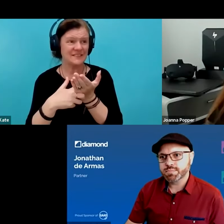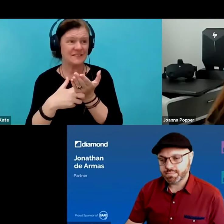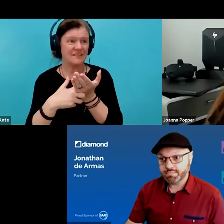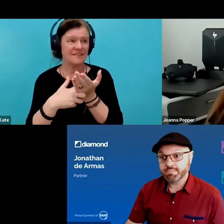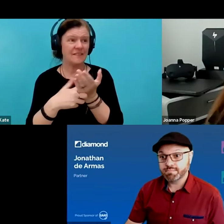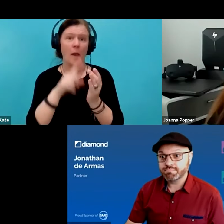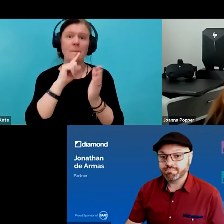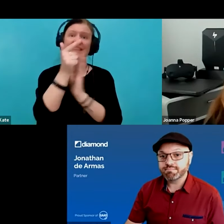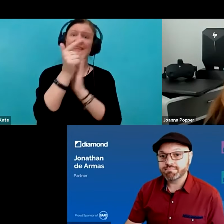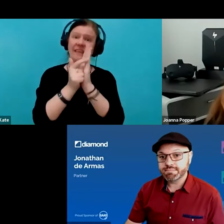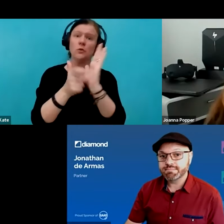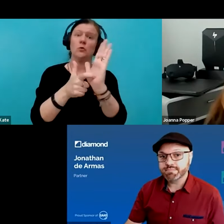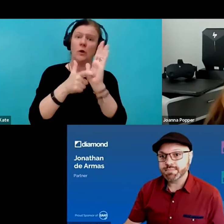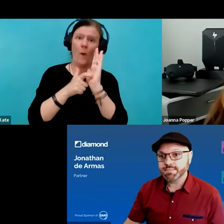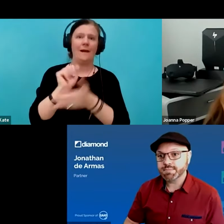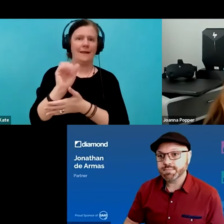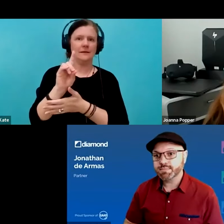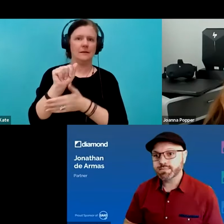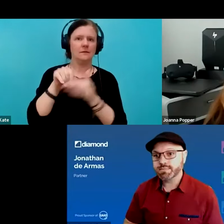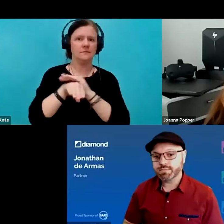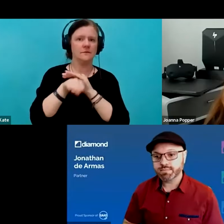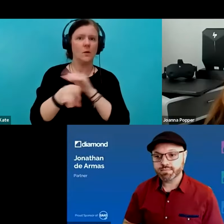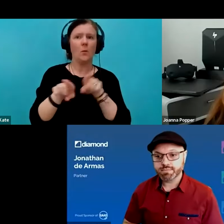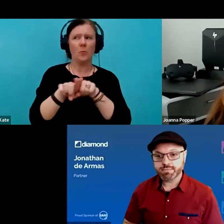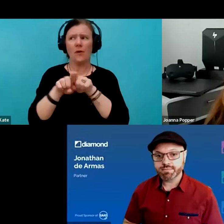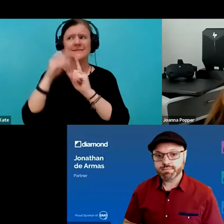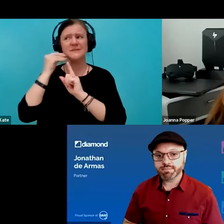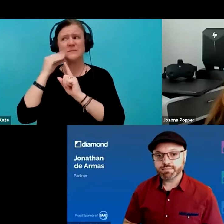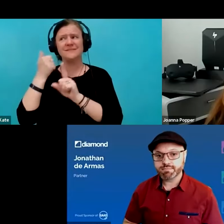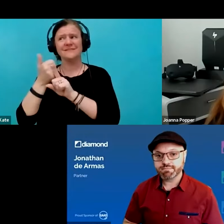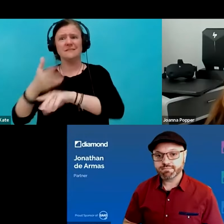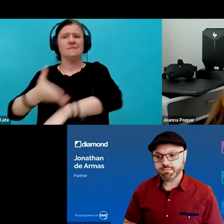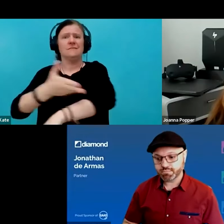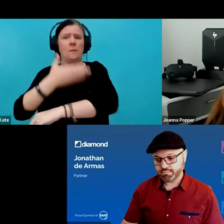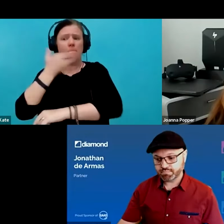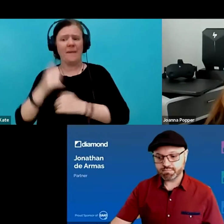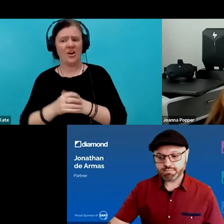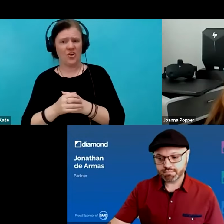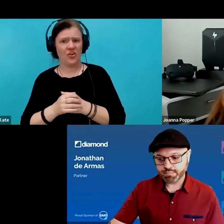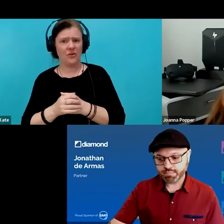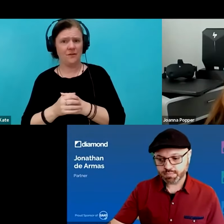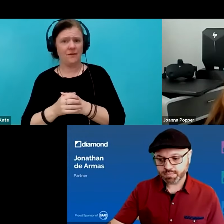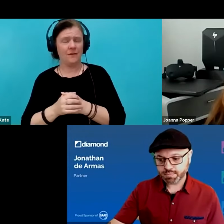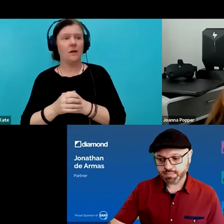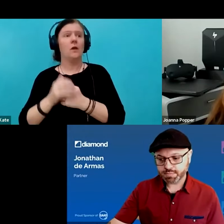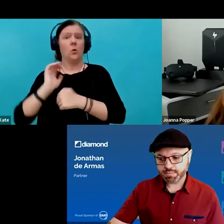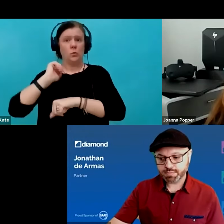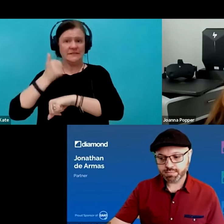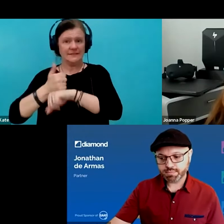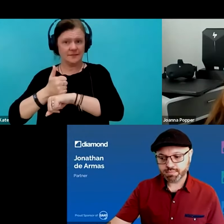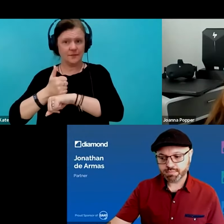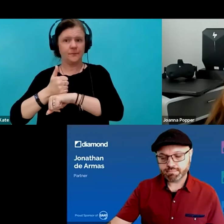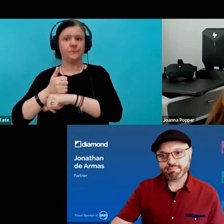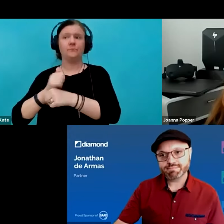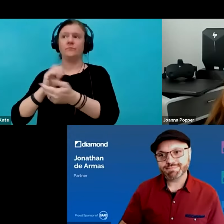something that you had to do, but it was something that made the experience even better because we created a version we used shout out again to positron.